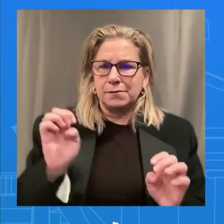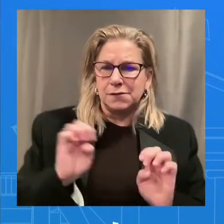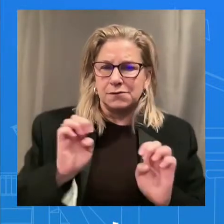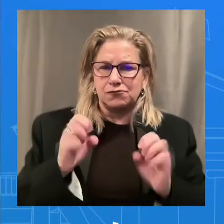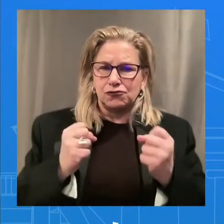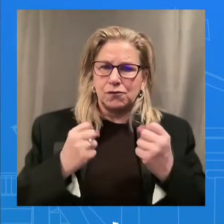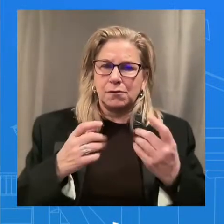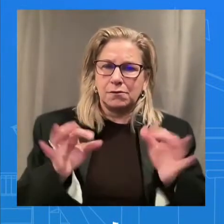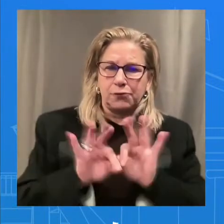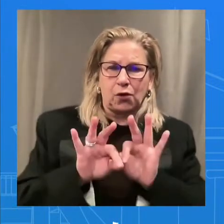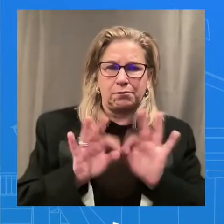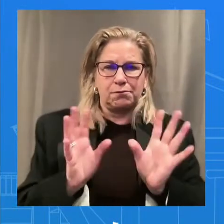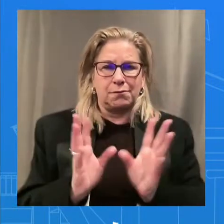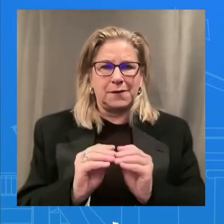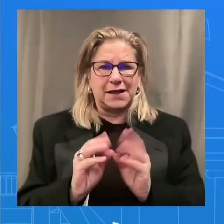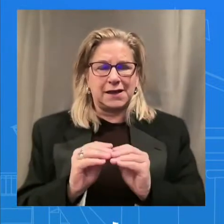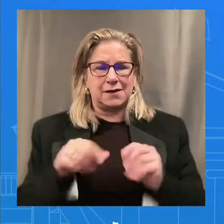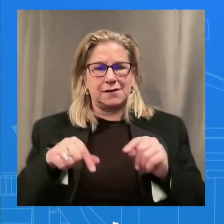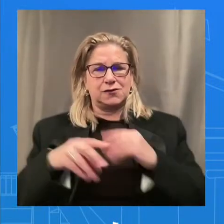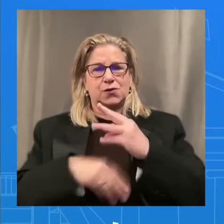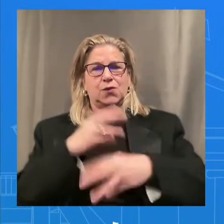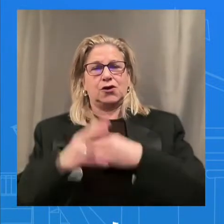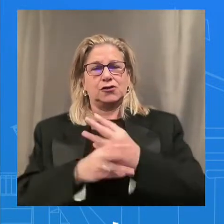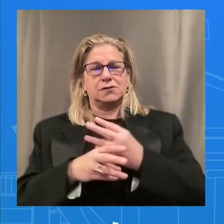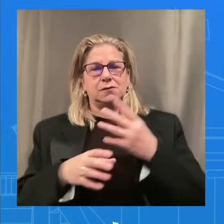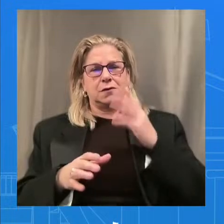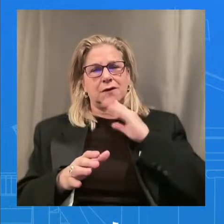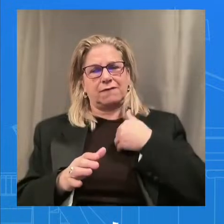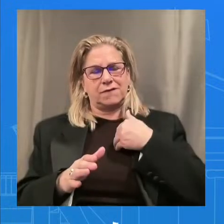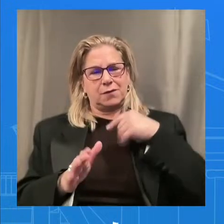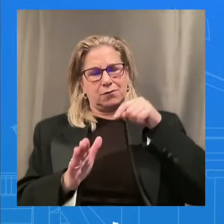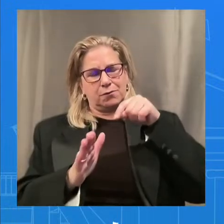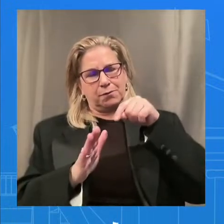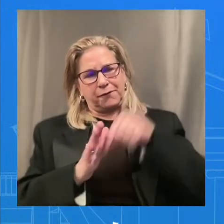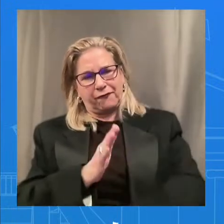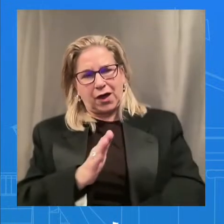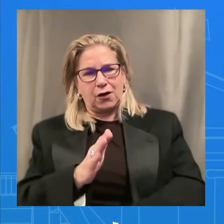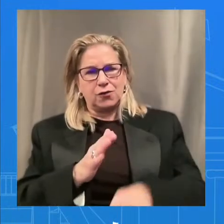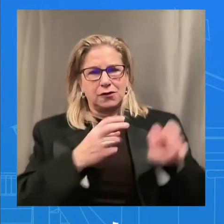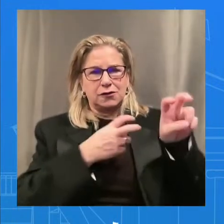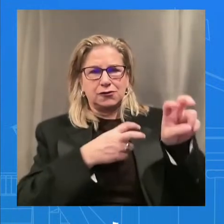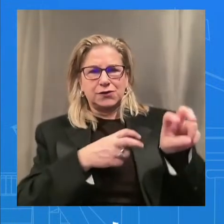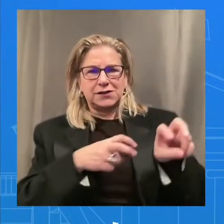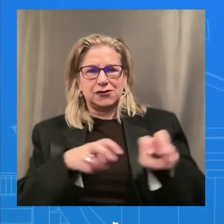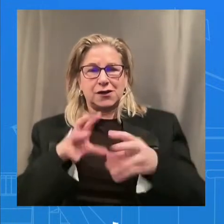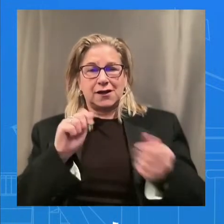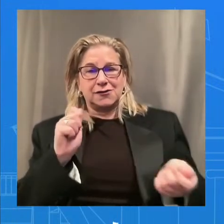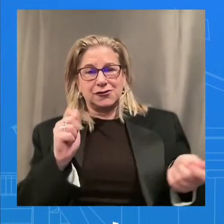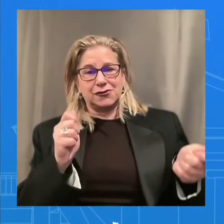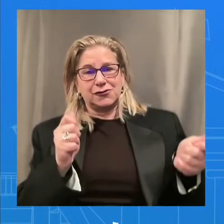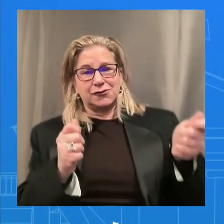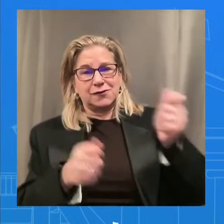The United States was in a contest for what comes next -- economically, technologically,